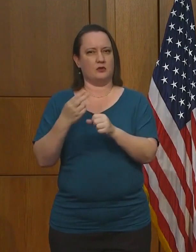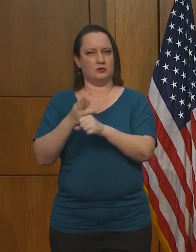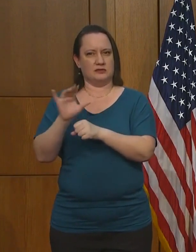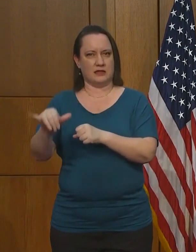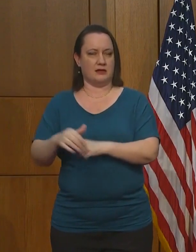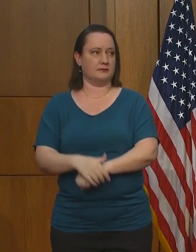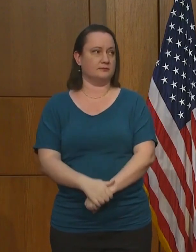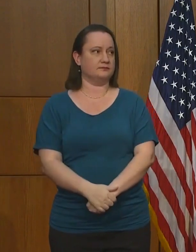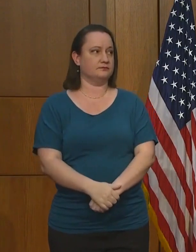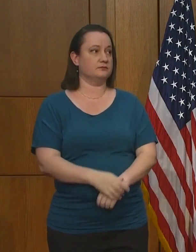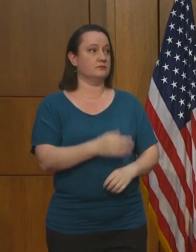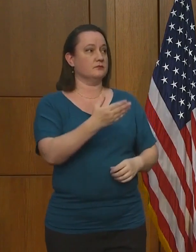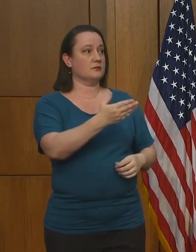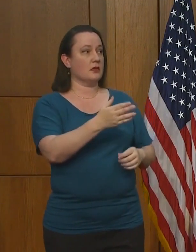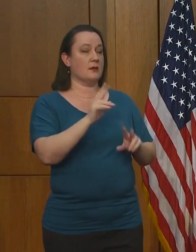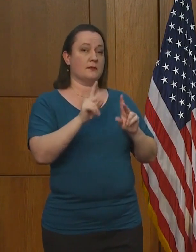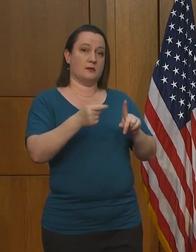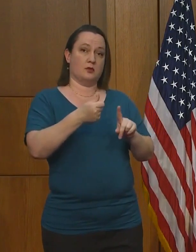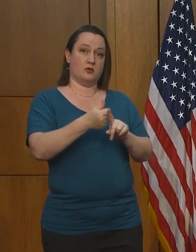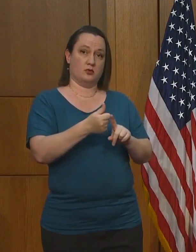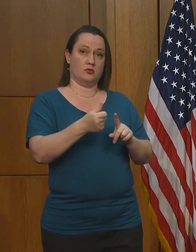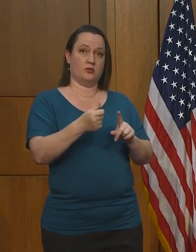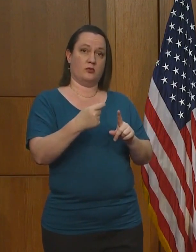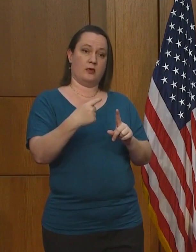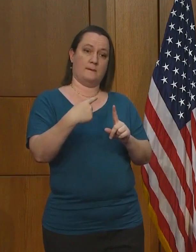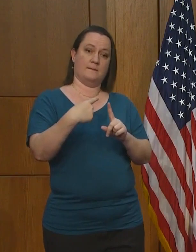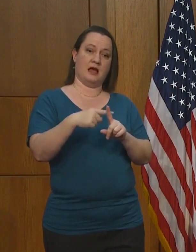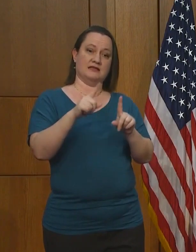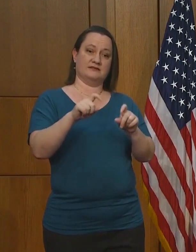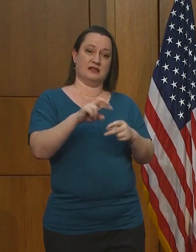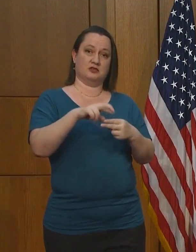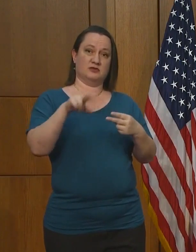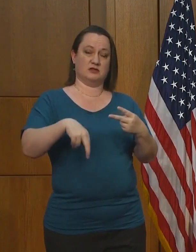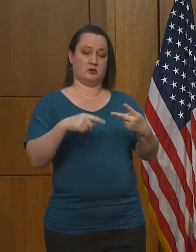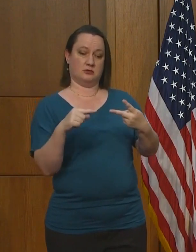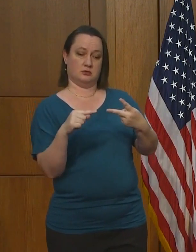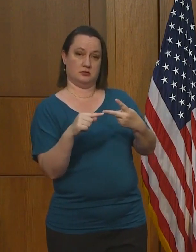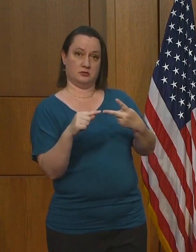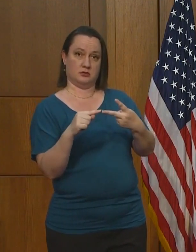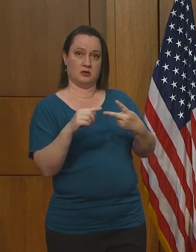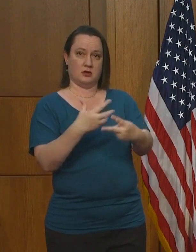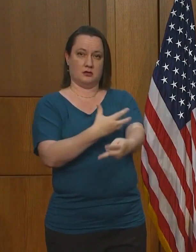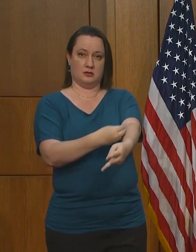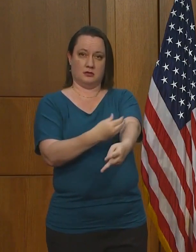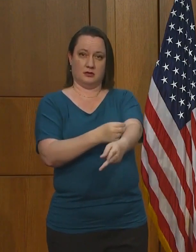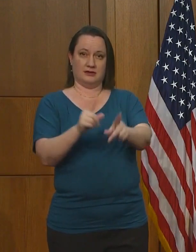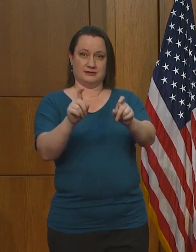HAVE ADDITIONAL SCIENCE THERE. RECEIVED POSITIVE TEST RESULT